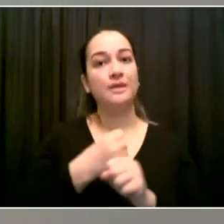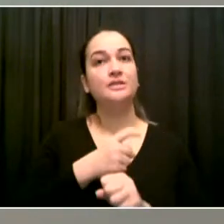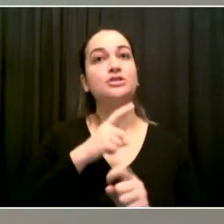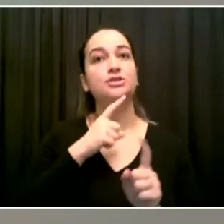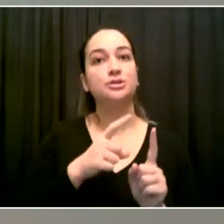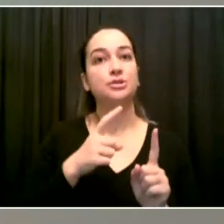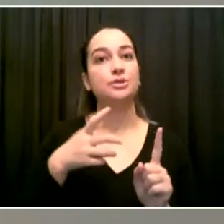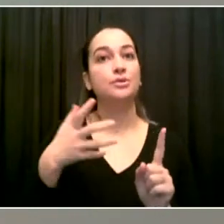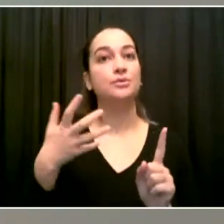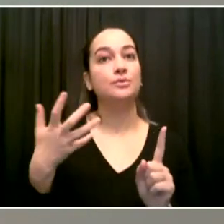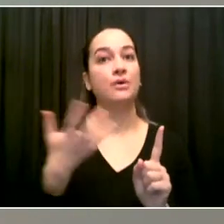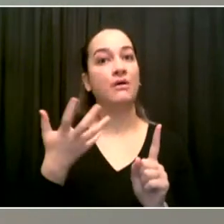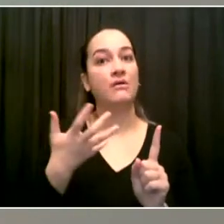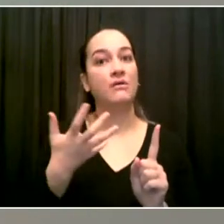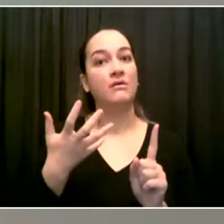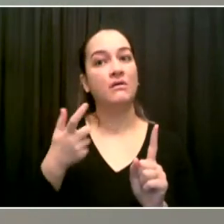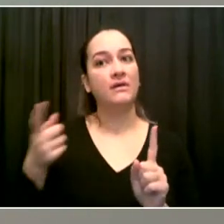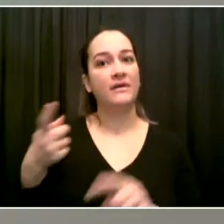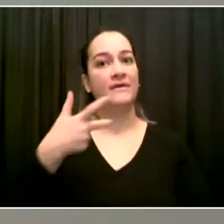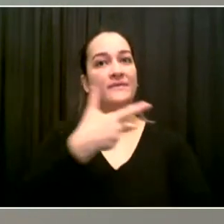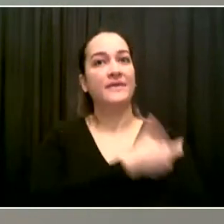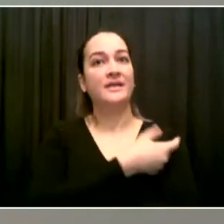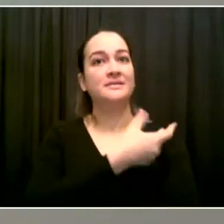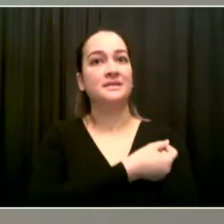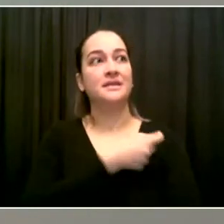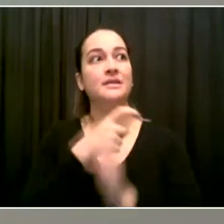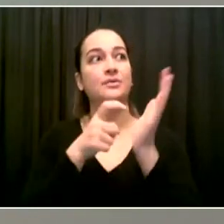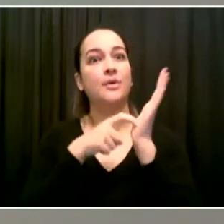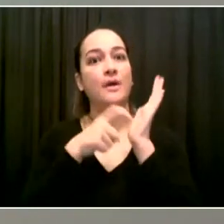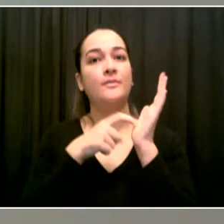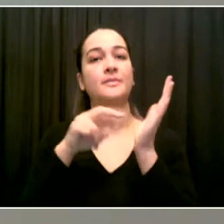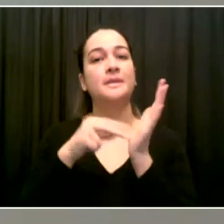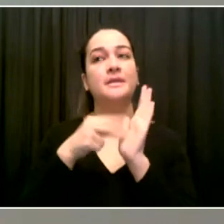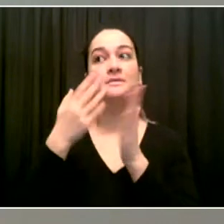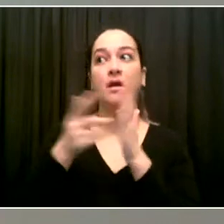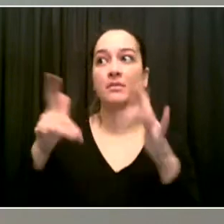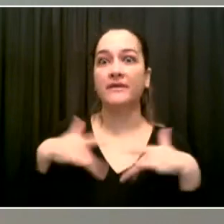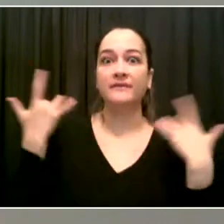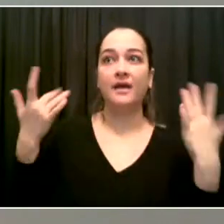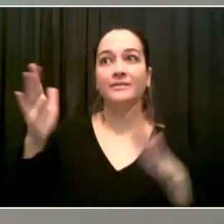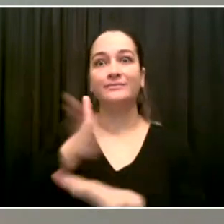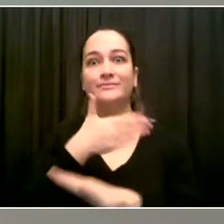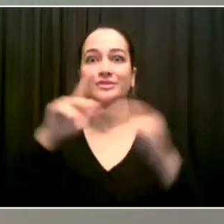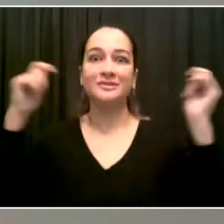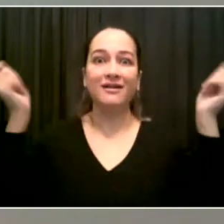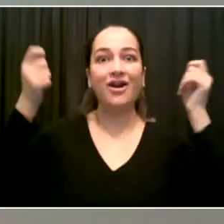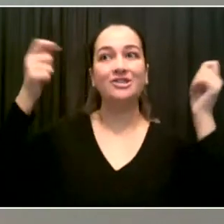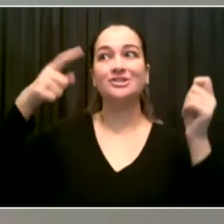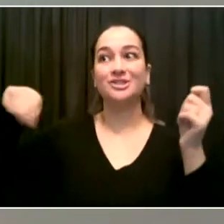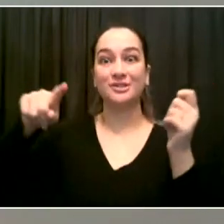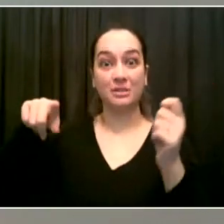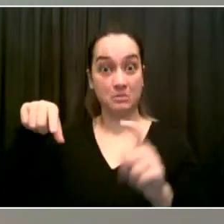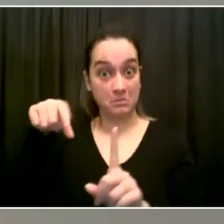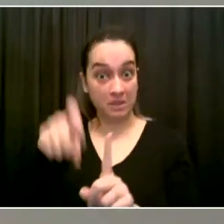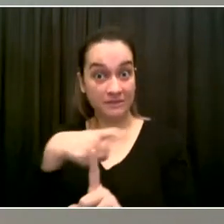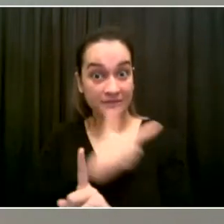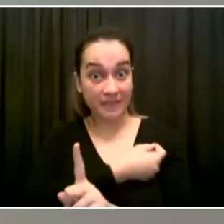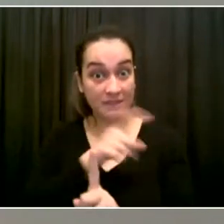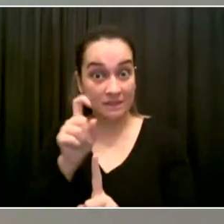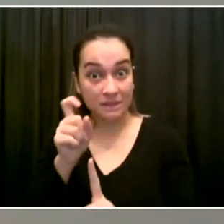TOGETHER. FIRST OF ALL I DO THINK WE CAN HAVE TO GET TO A WORLD WHERE THERE'S PROOF OF VACCINATION REQUIRED FOR CERTAIN ACTIVITIES OR